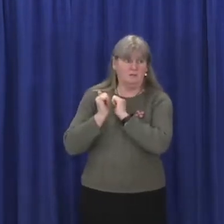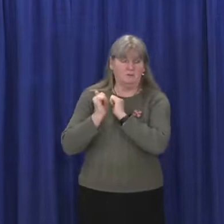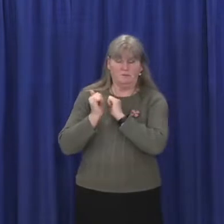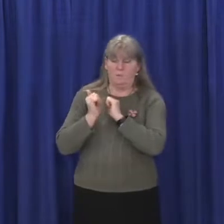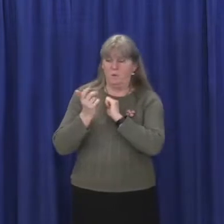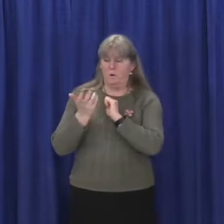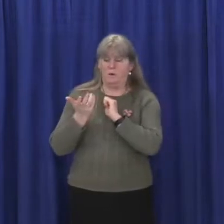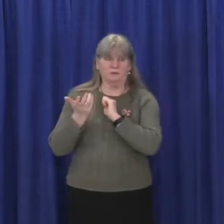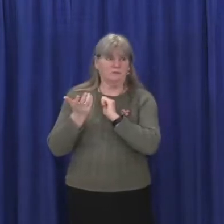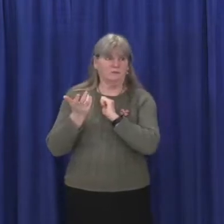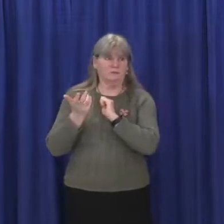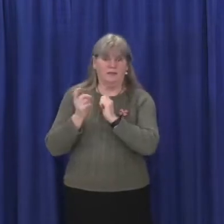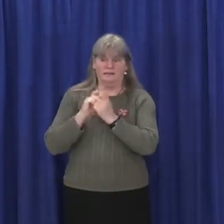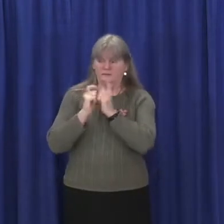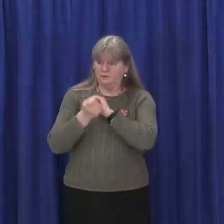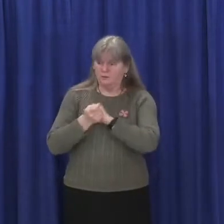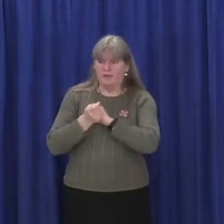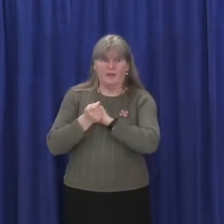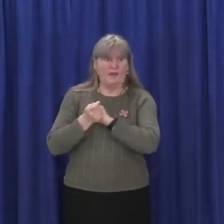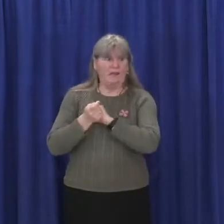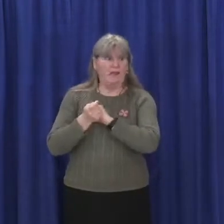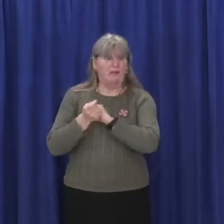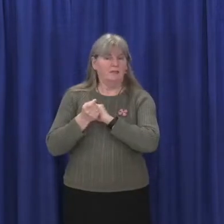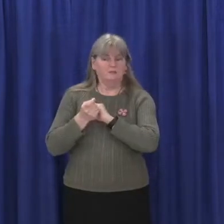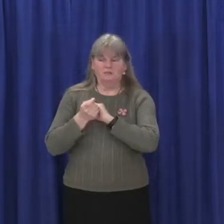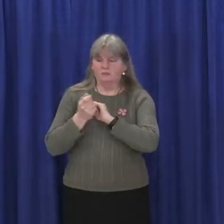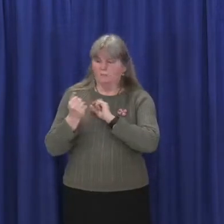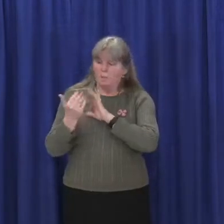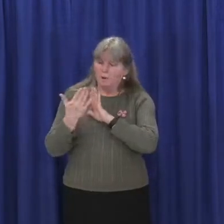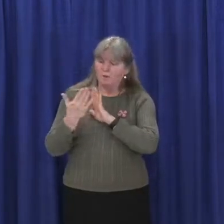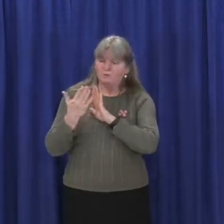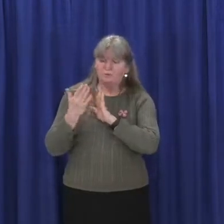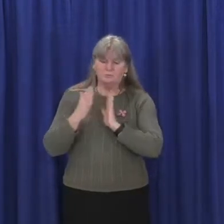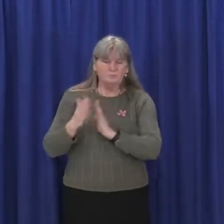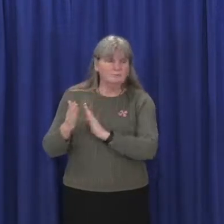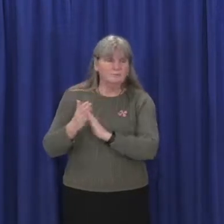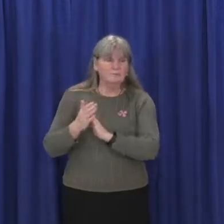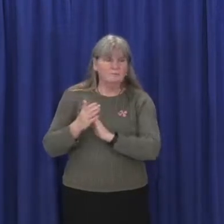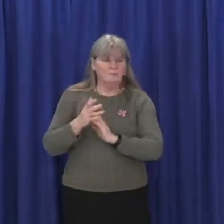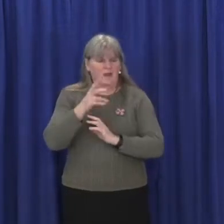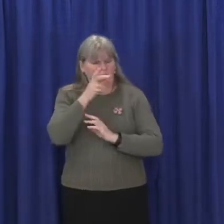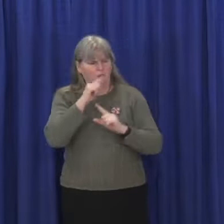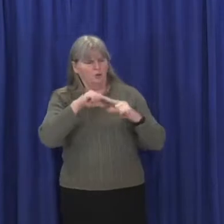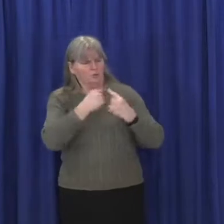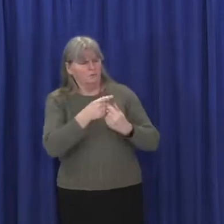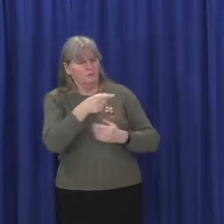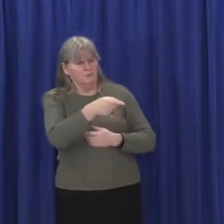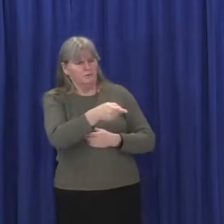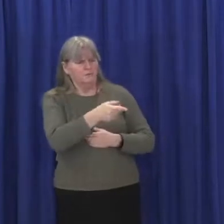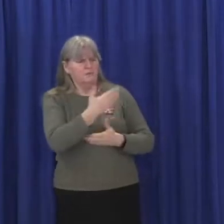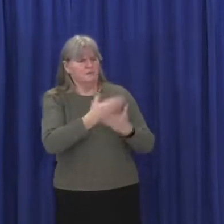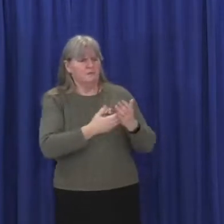until we can lift restrictions. We've been hearing from a lot of groups who are kind of in a wait, "hold to see" if they